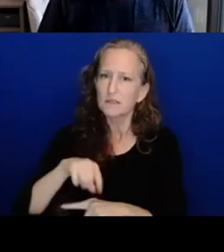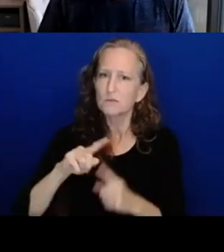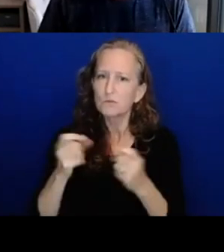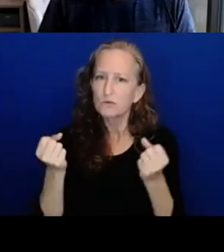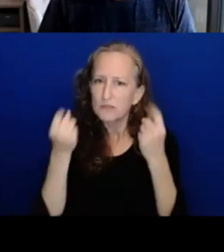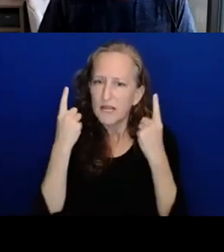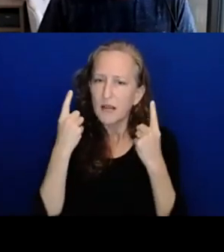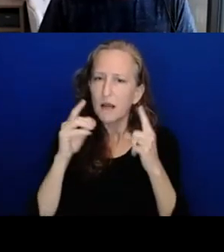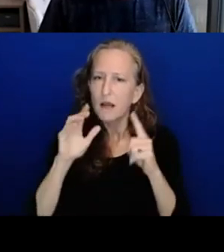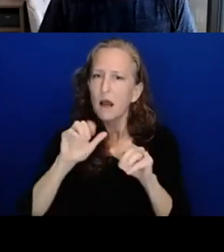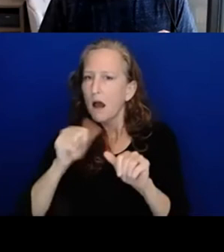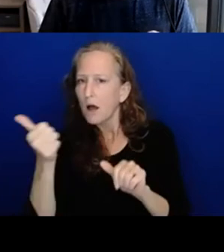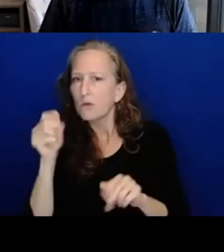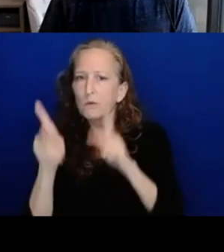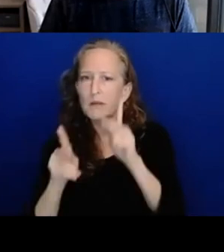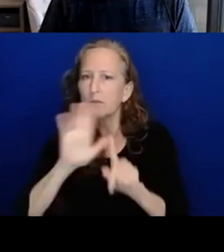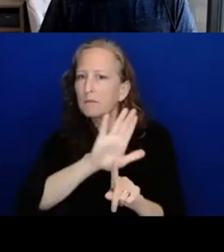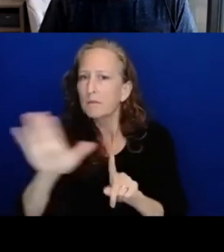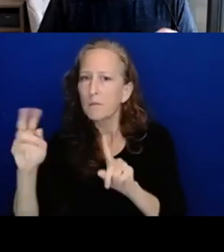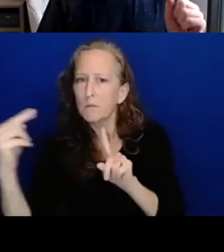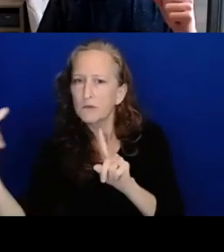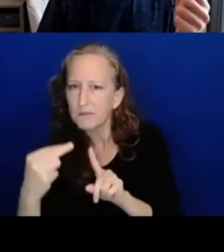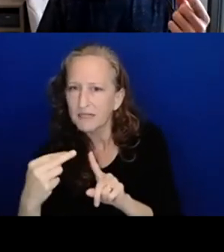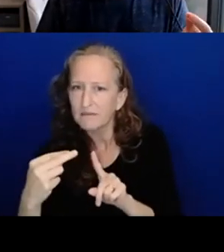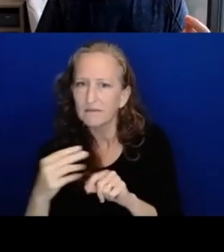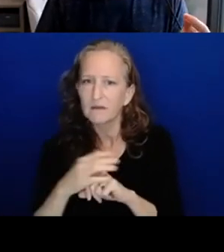are going through in ways that we necessarily haven't had to before. The how are you has